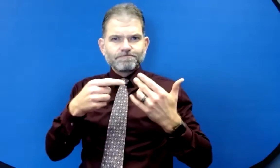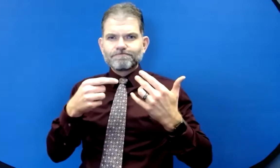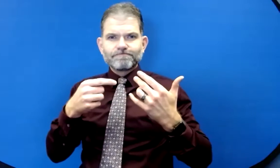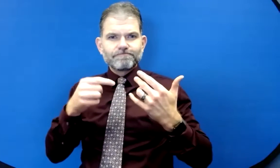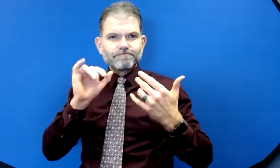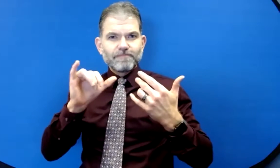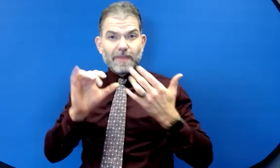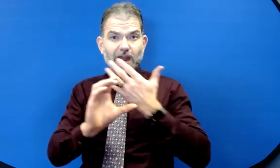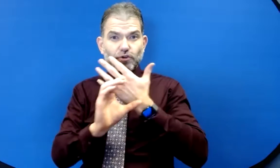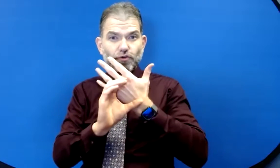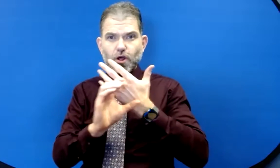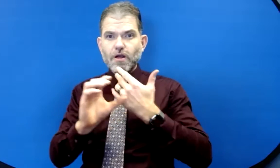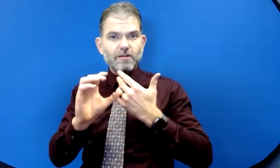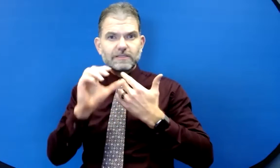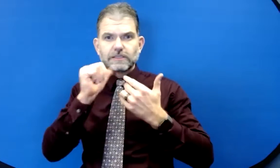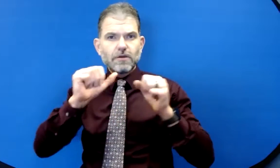ASL Interpreter: It seems that those holes